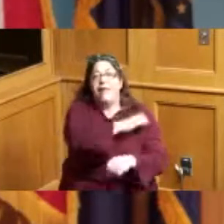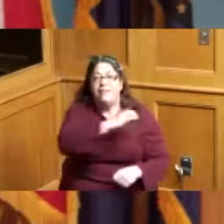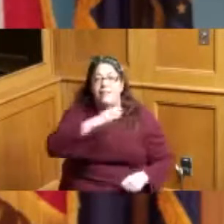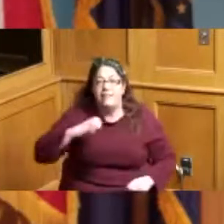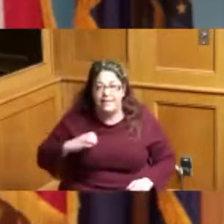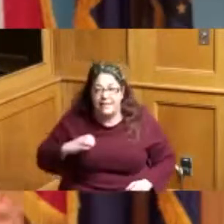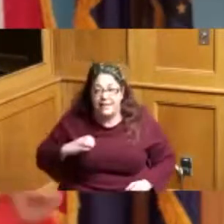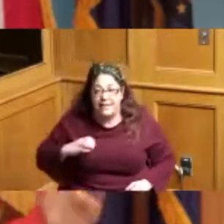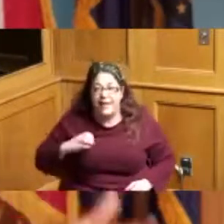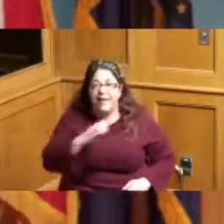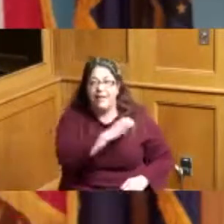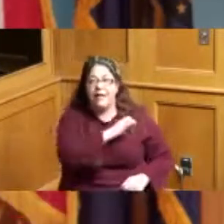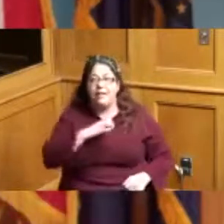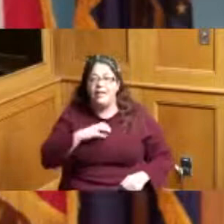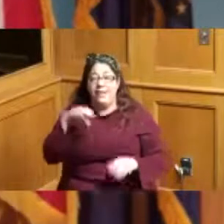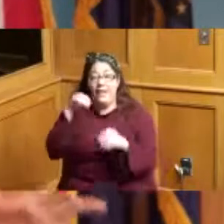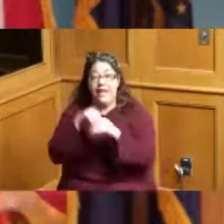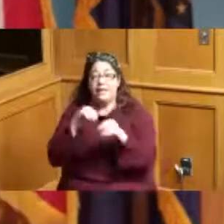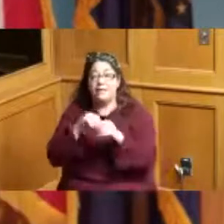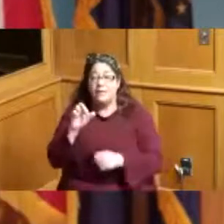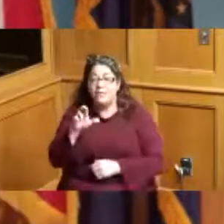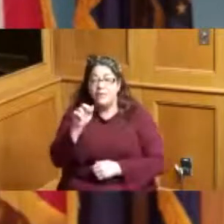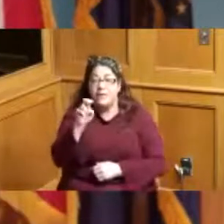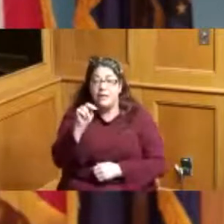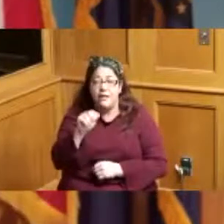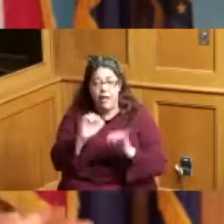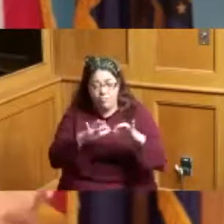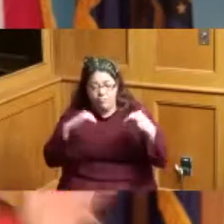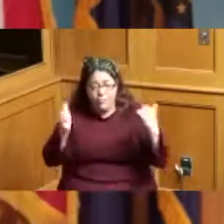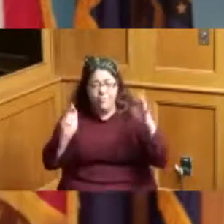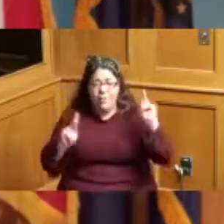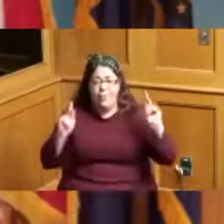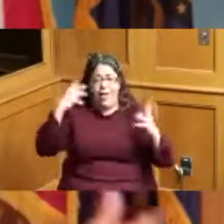in Cleveland they was inside the arena and they were outside the arena and they oh they had all